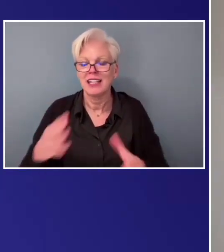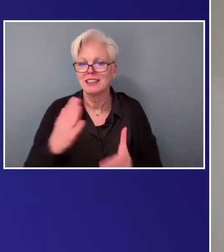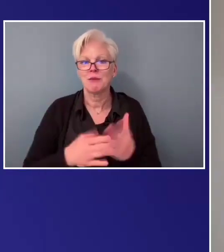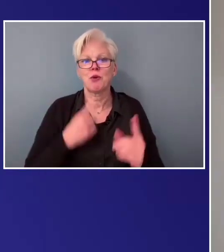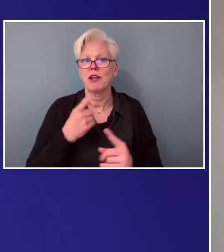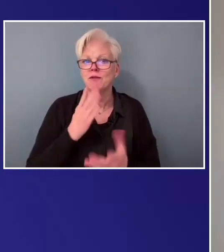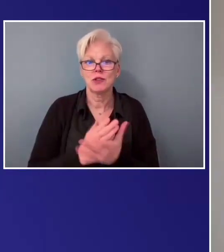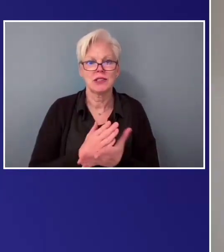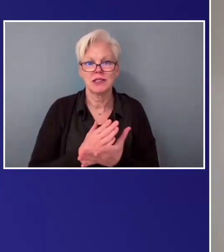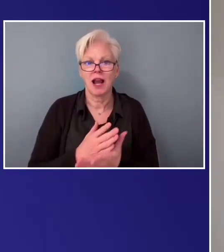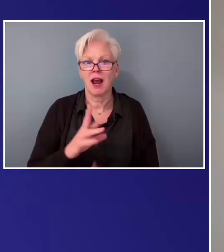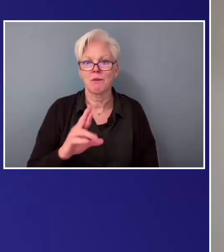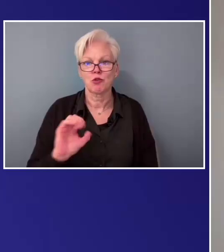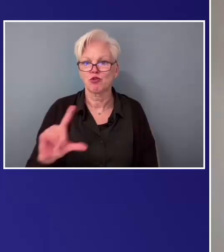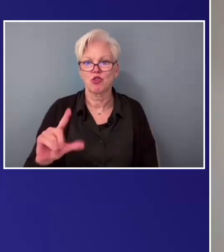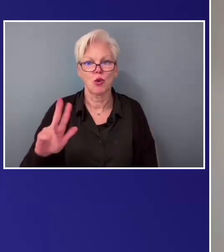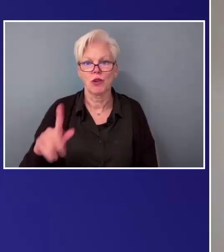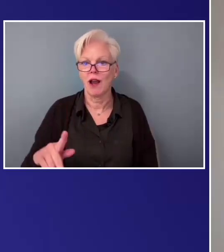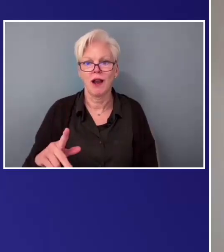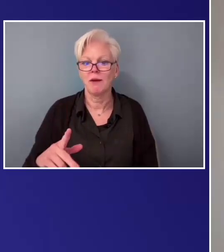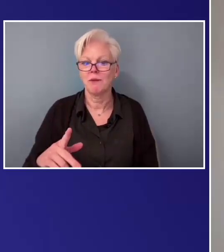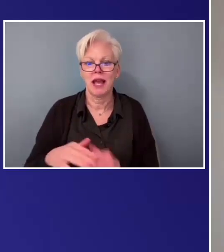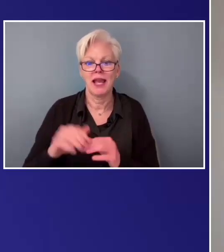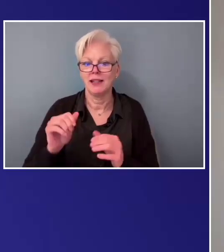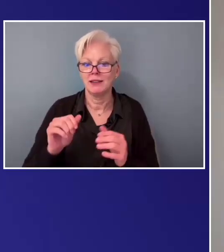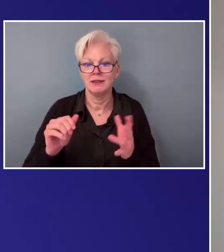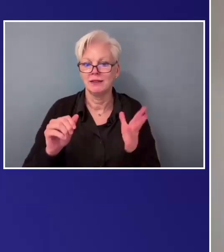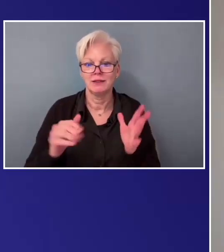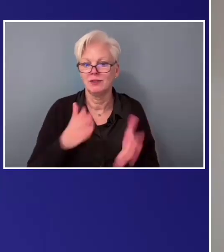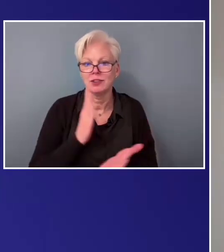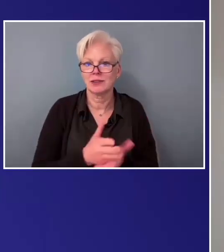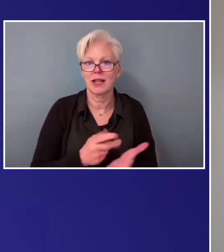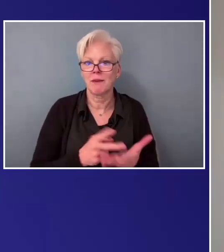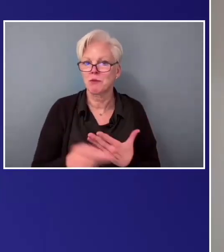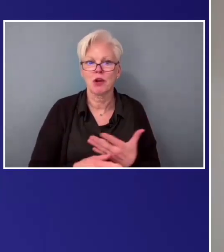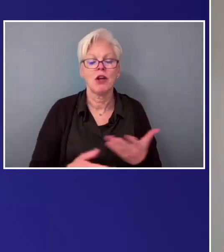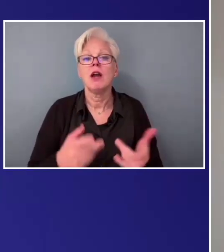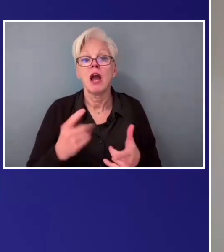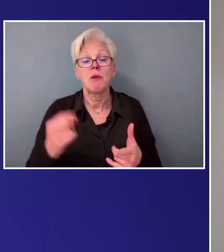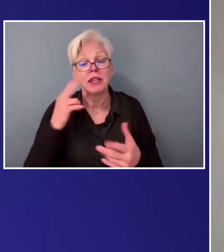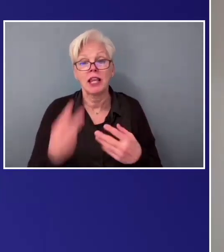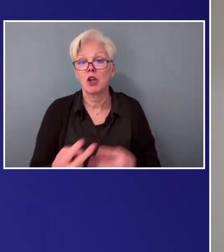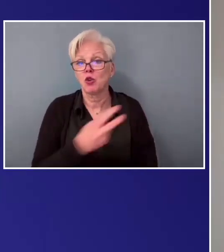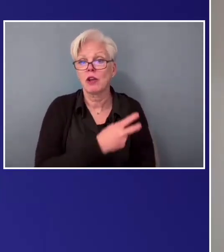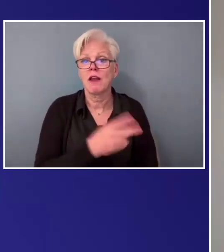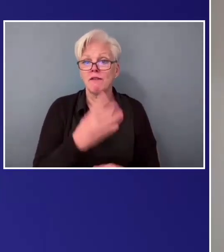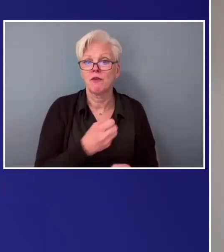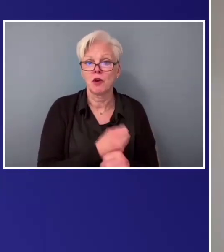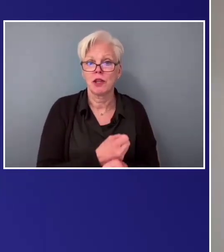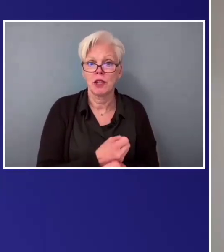of the position that we've always felt. And so we believe that looking back four years and rolling up at the six-digit CIP,